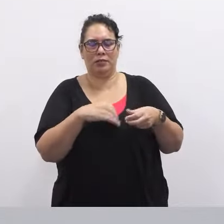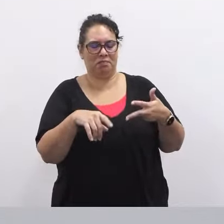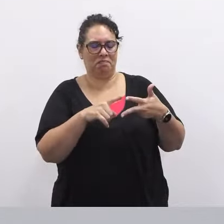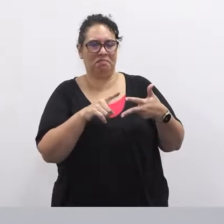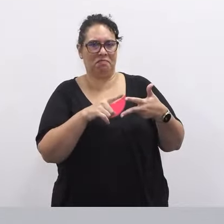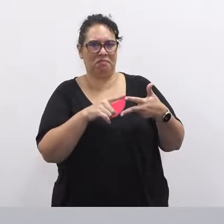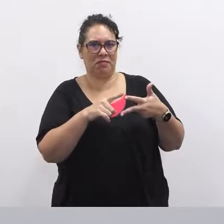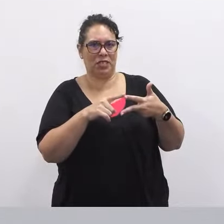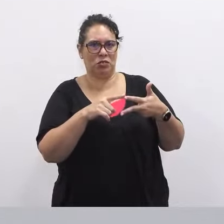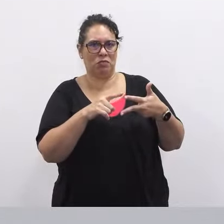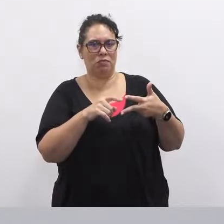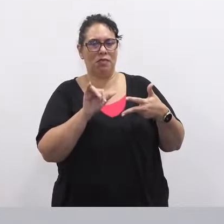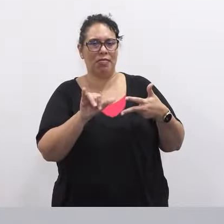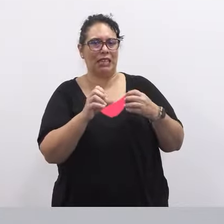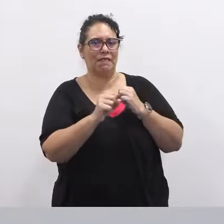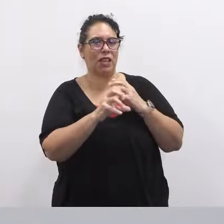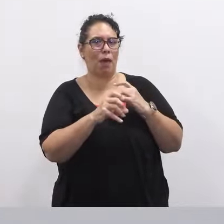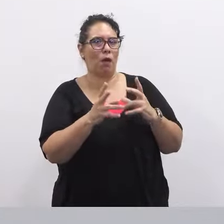their desire to remain in one board district.